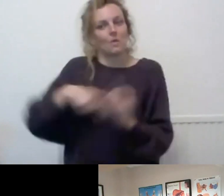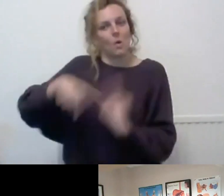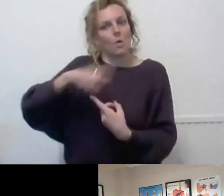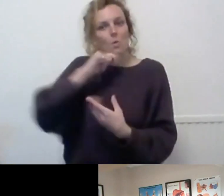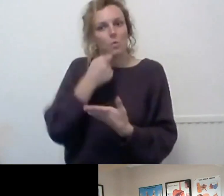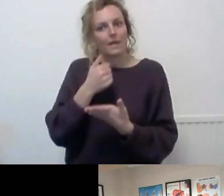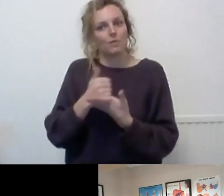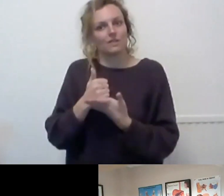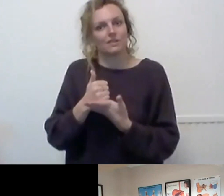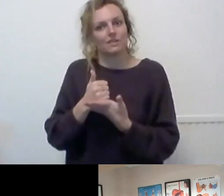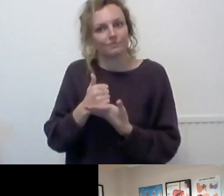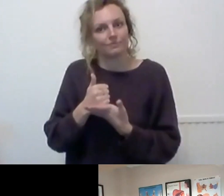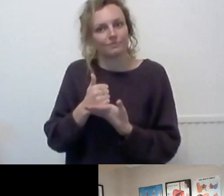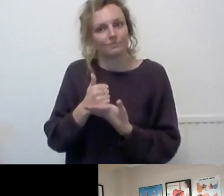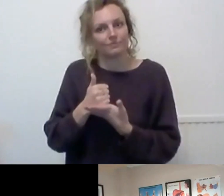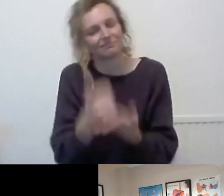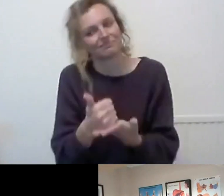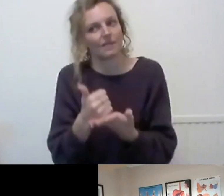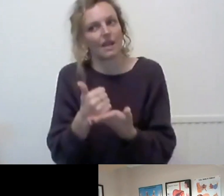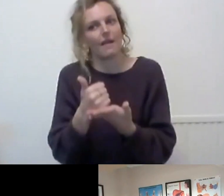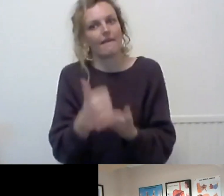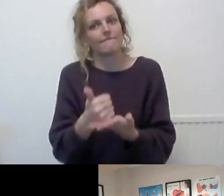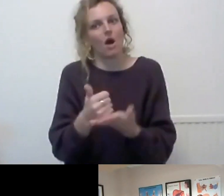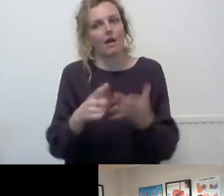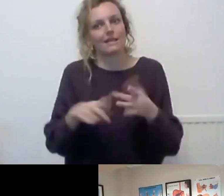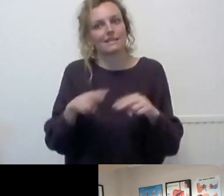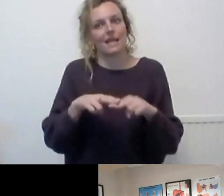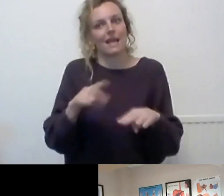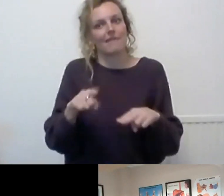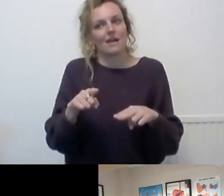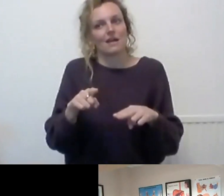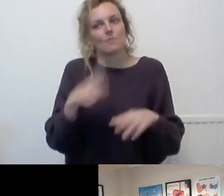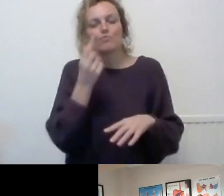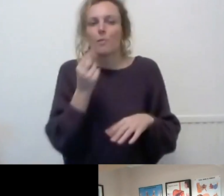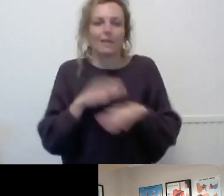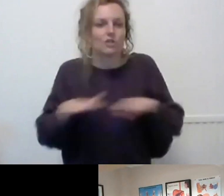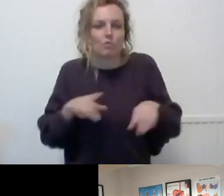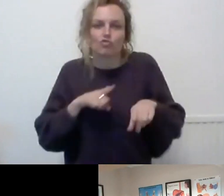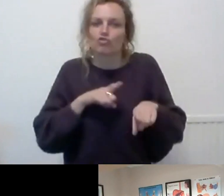in the next few months. But I think, you know, personally, if my wife had had this, and she were